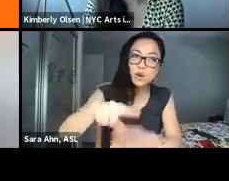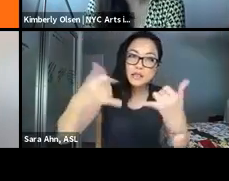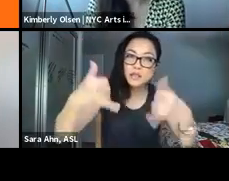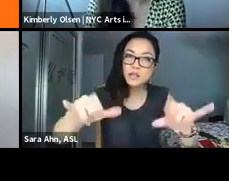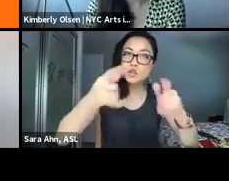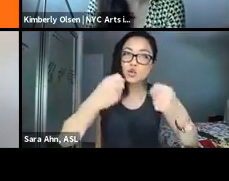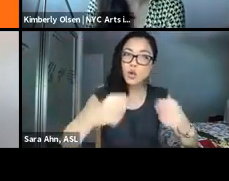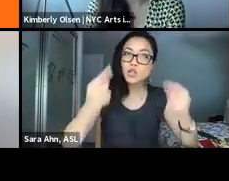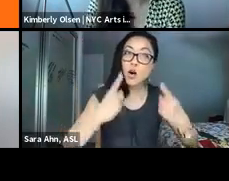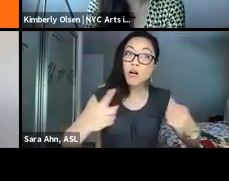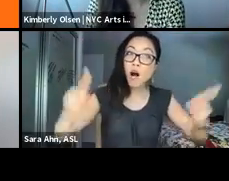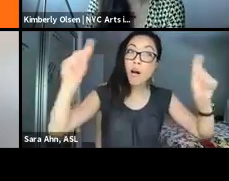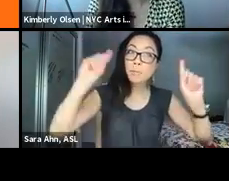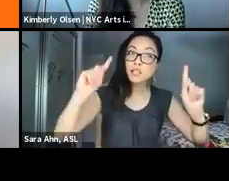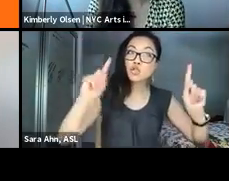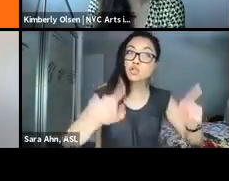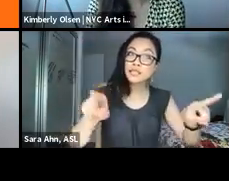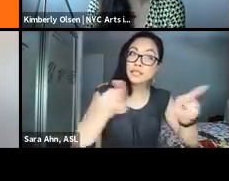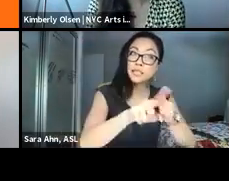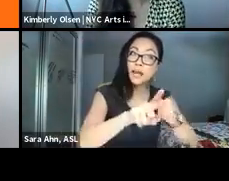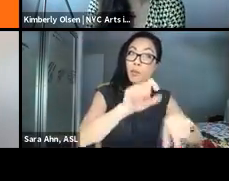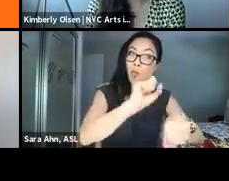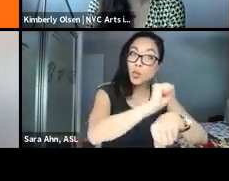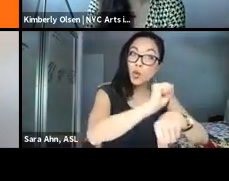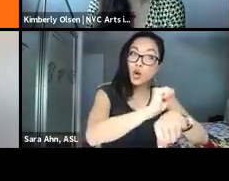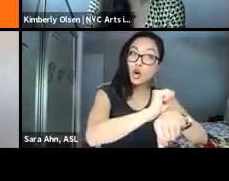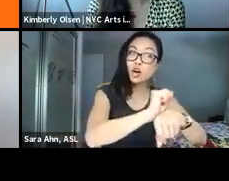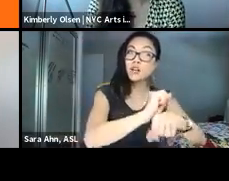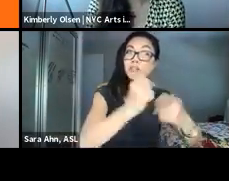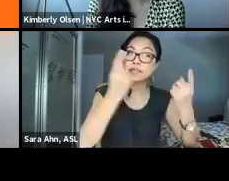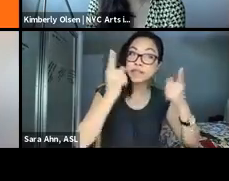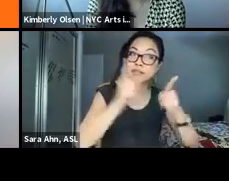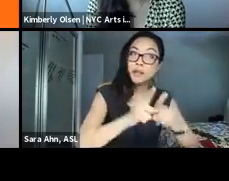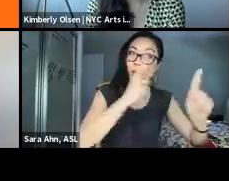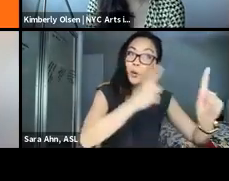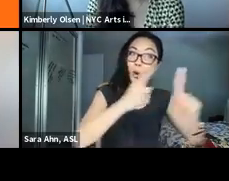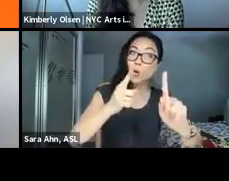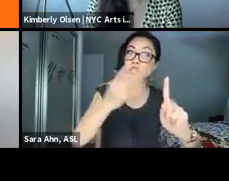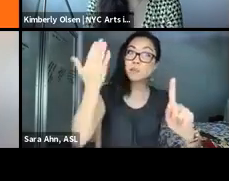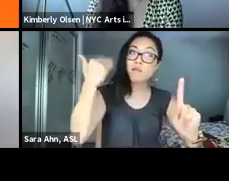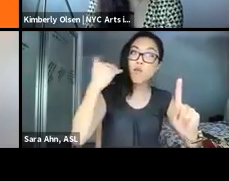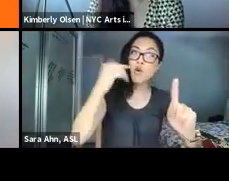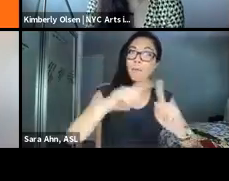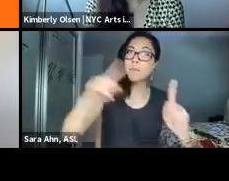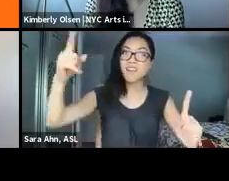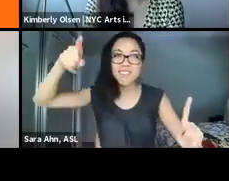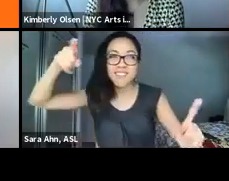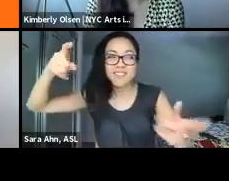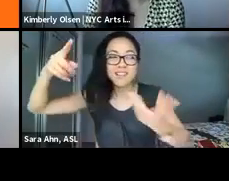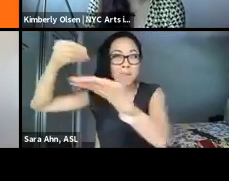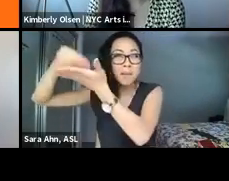staff and the faculty. It means less work for the faculty members who have been laid